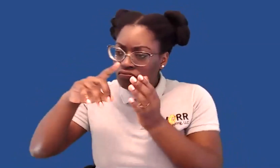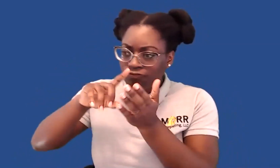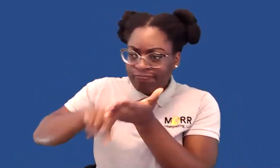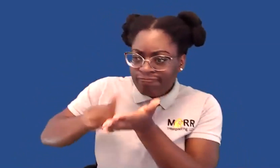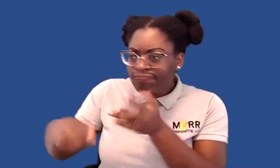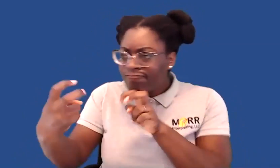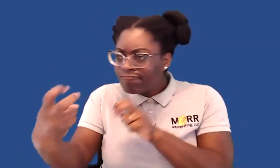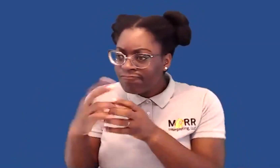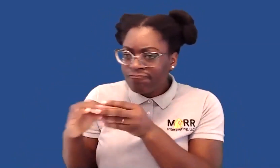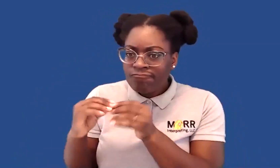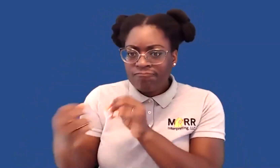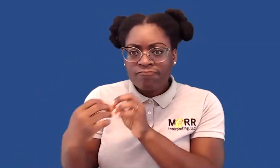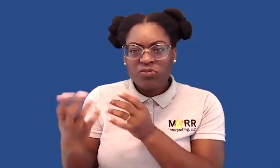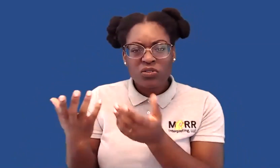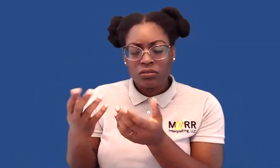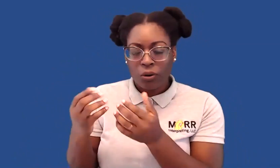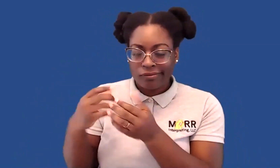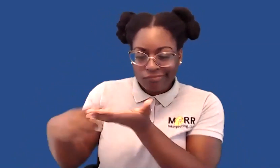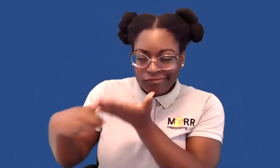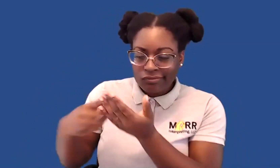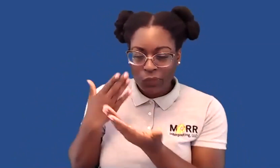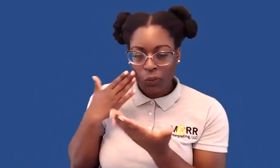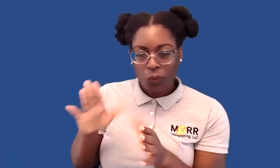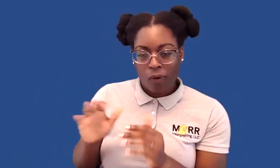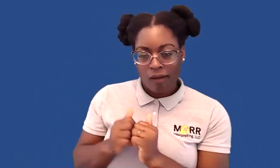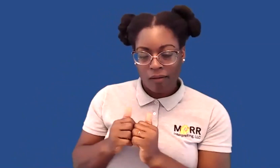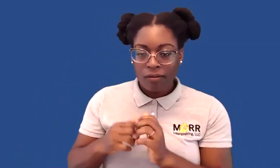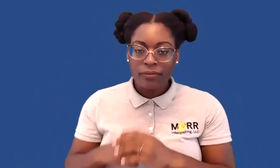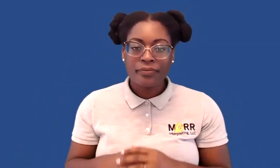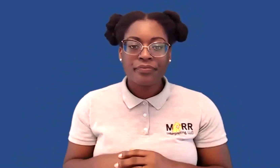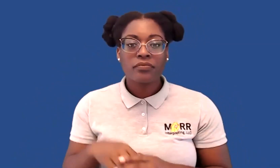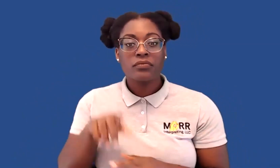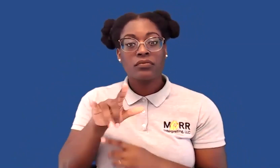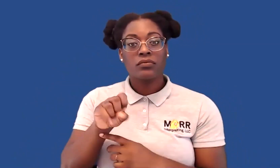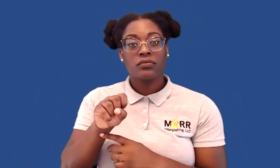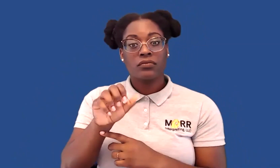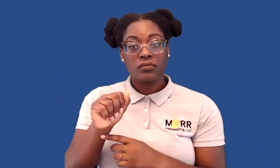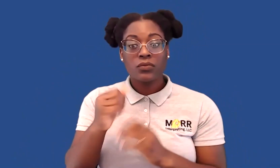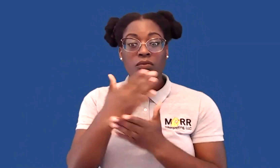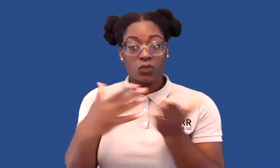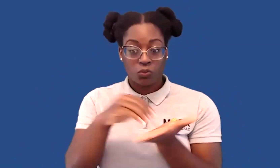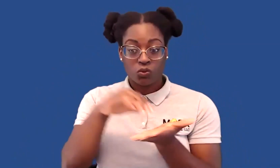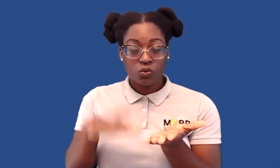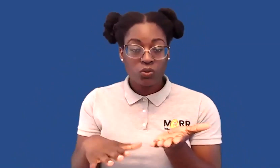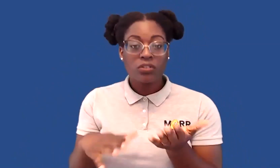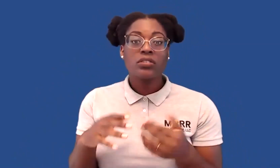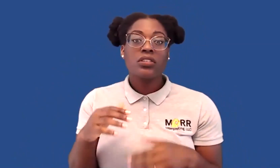where they prioritize one or two things that they really would like looked at on their paper.